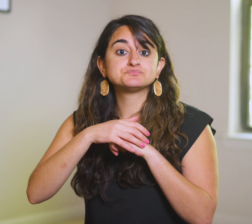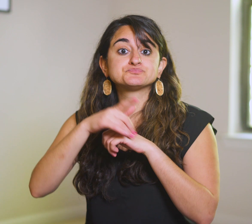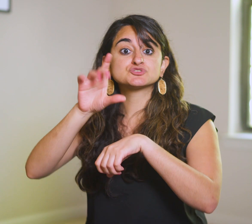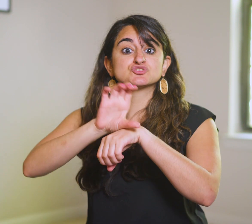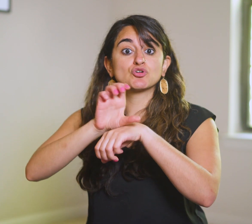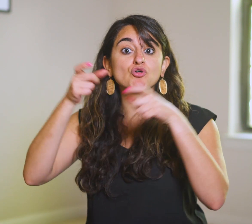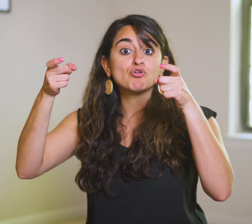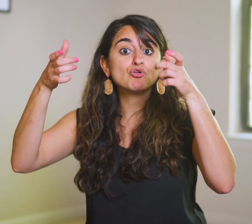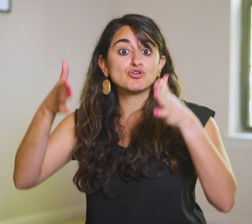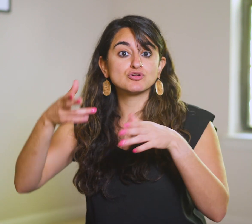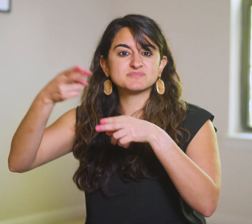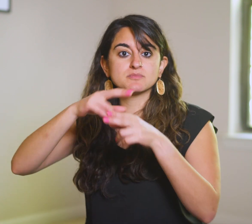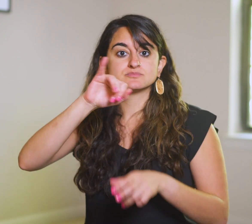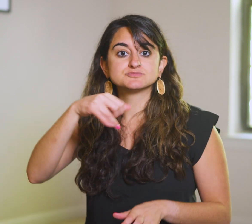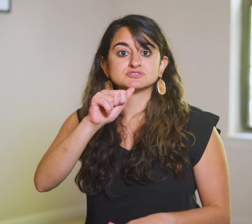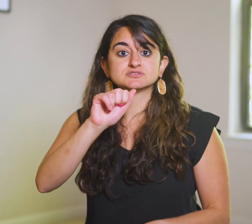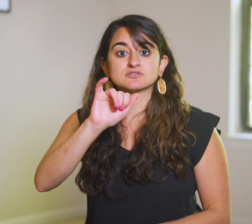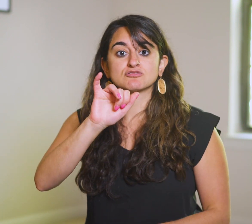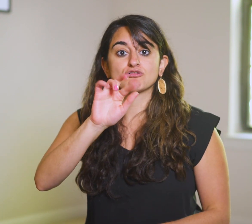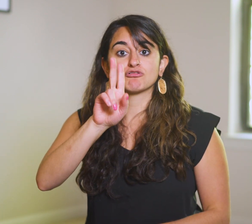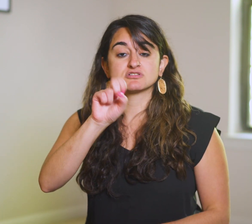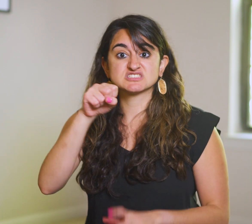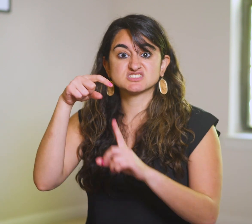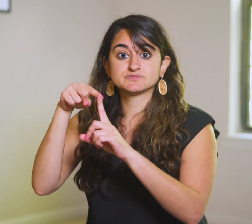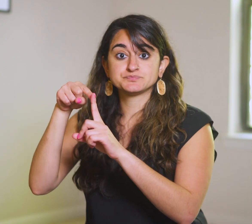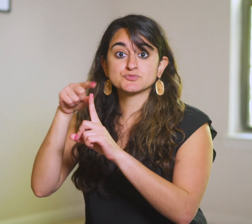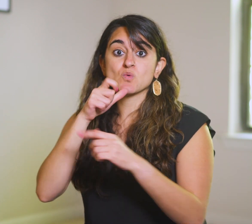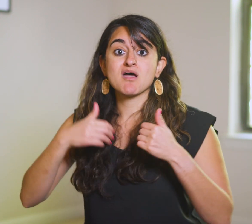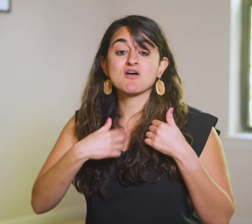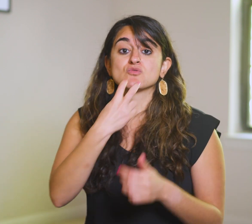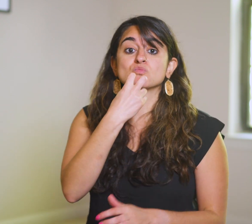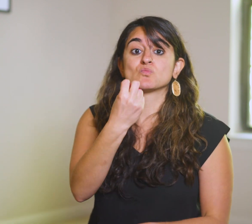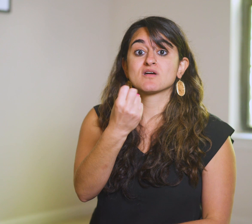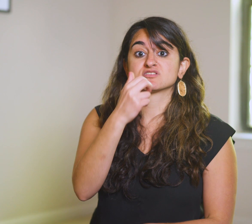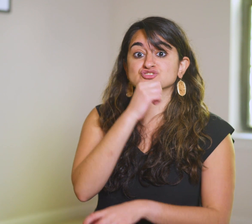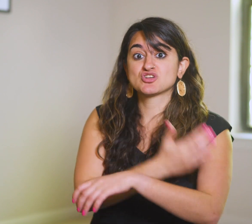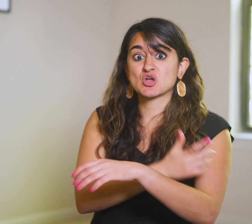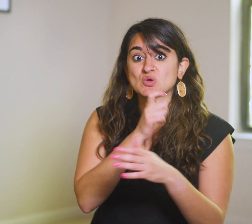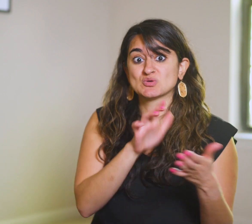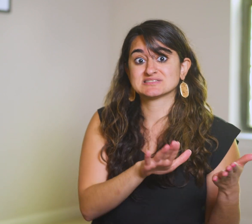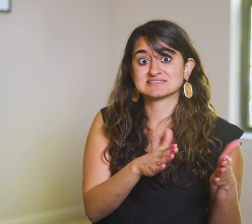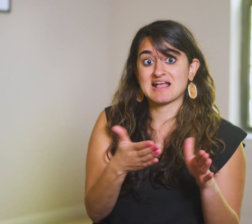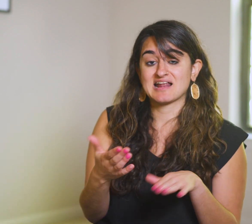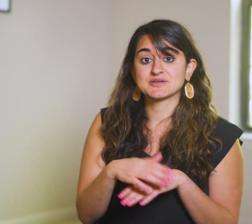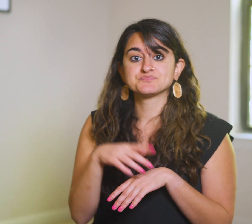A synagogue ruler, Jairus, has a twelve-year-old daughter who is dying.